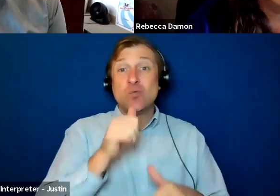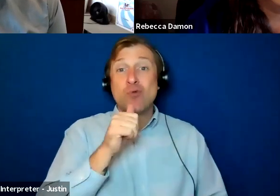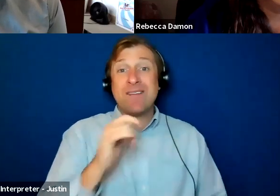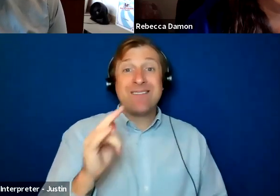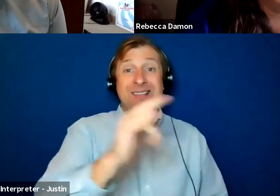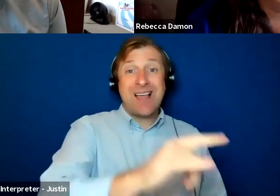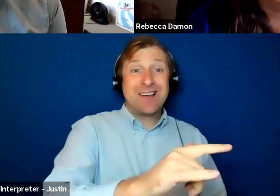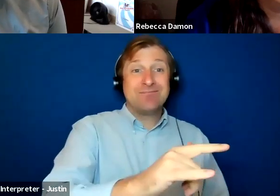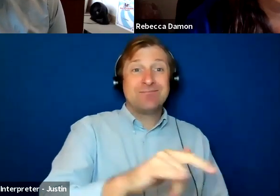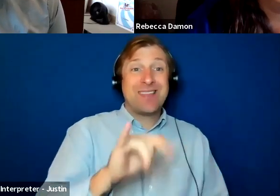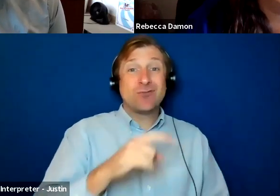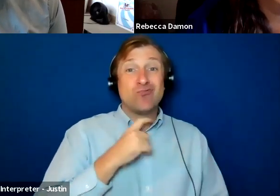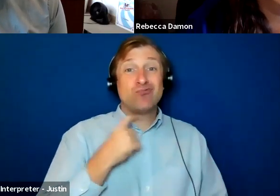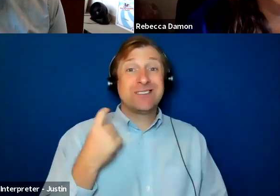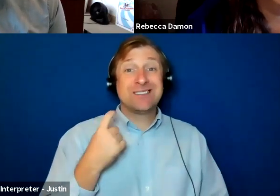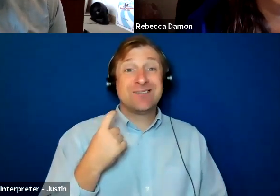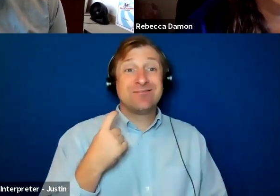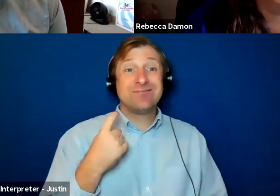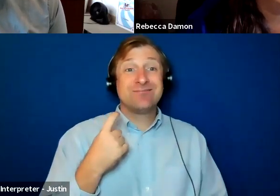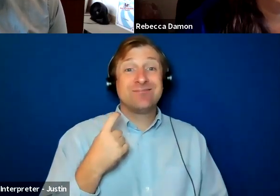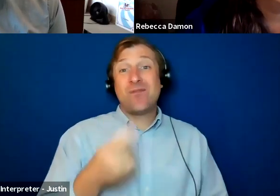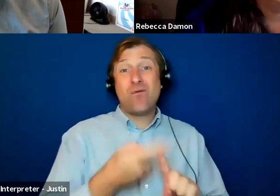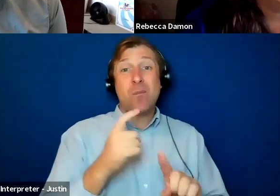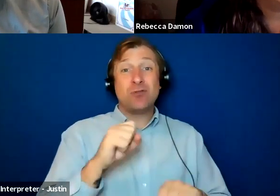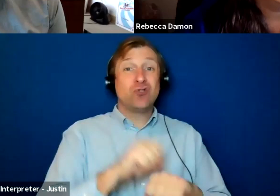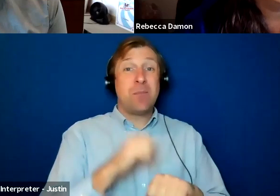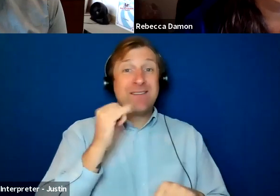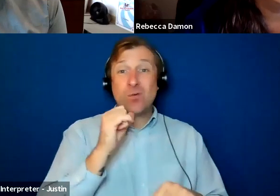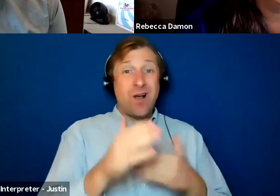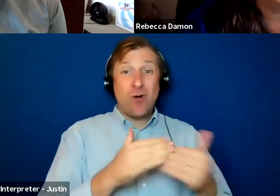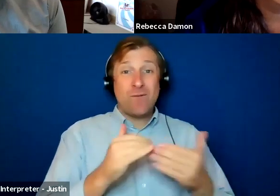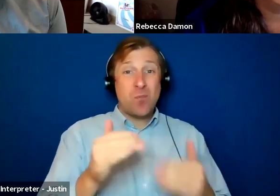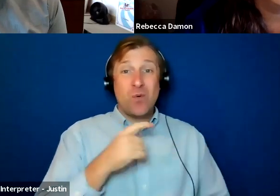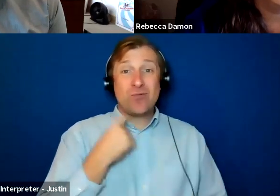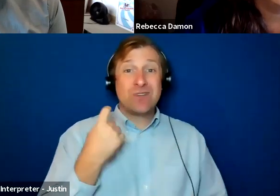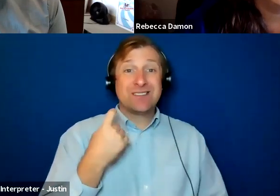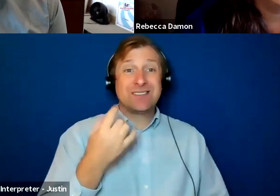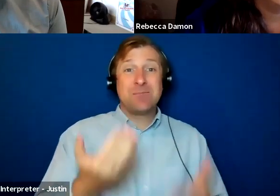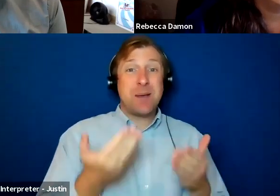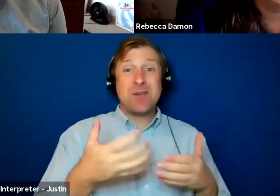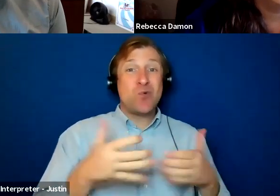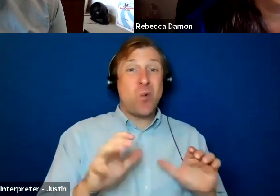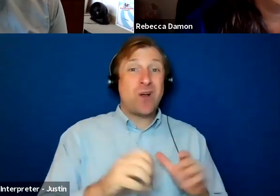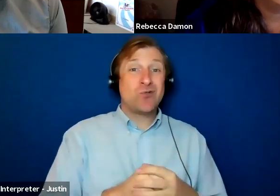that's just a risk that's inherent in the job. And if you don't feel comfortable with that risk, you may not want to, as hard as it is,